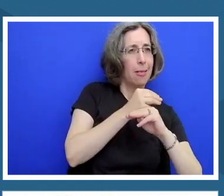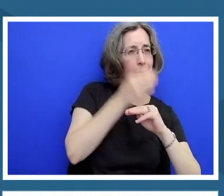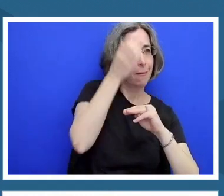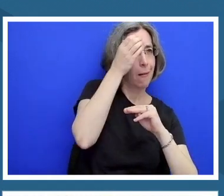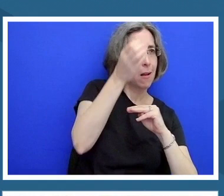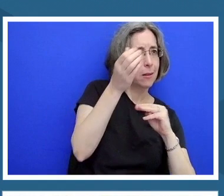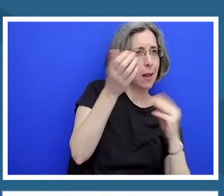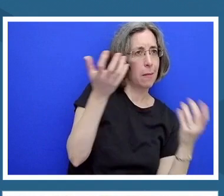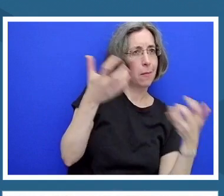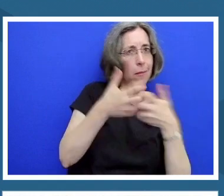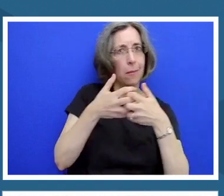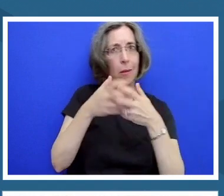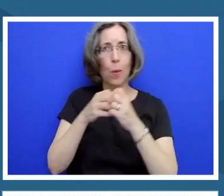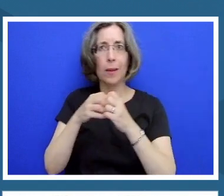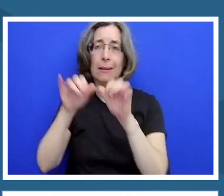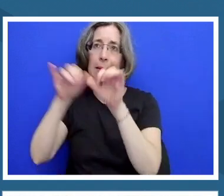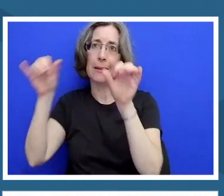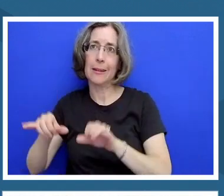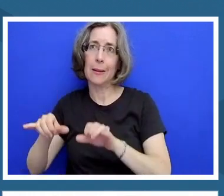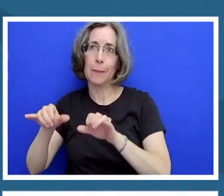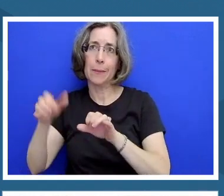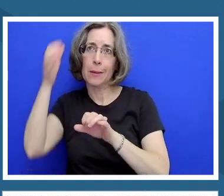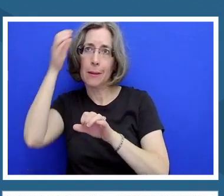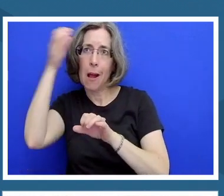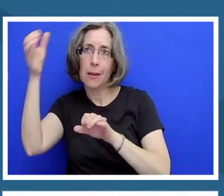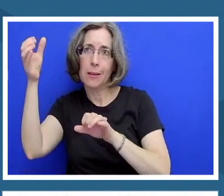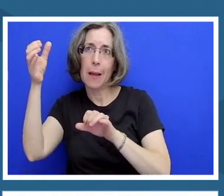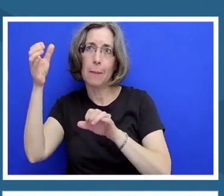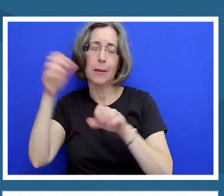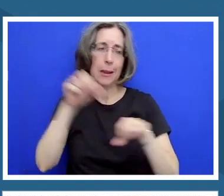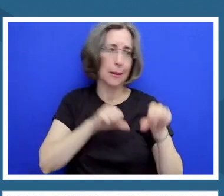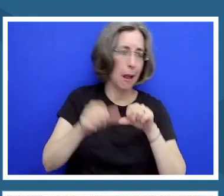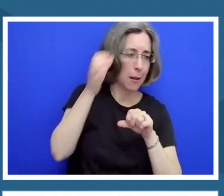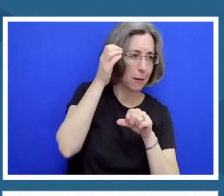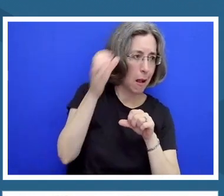concepts